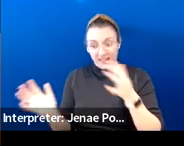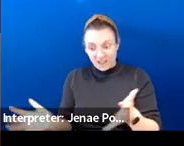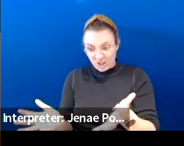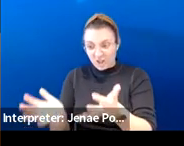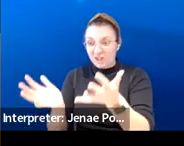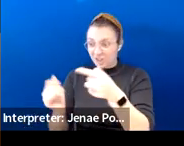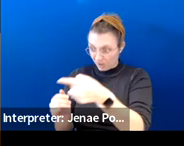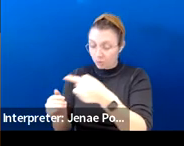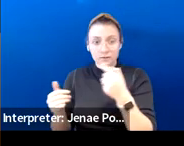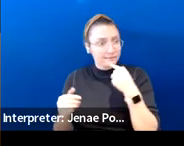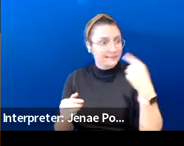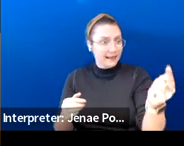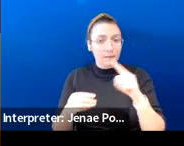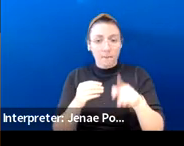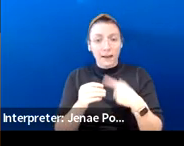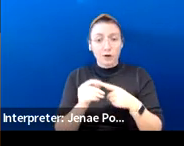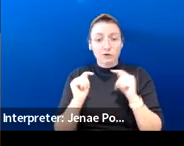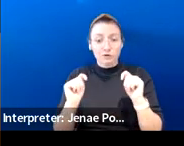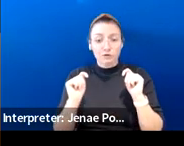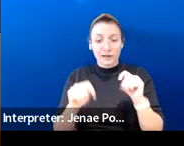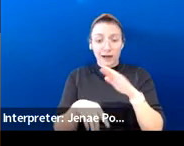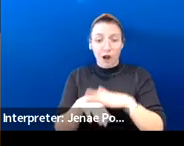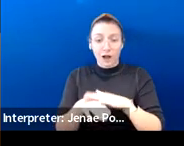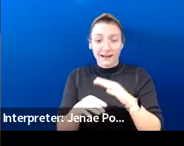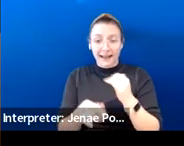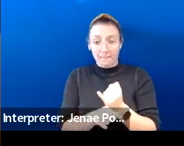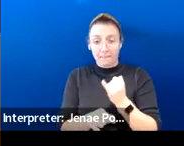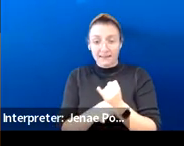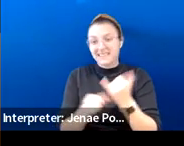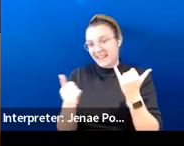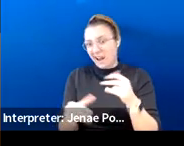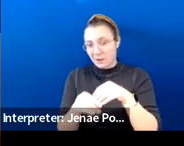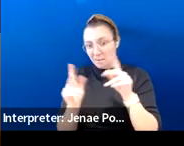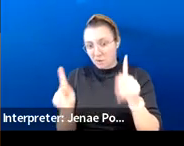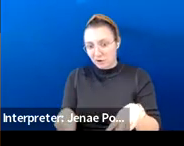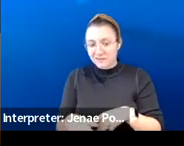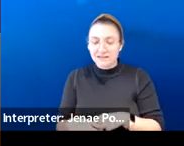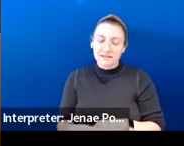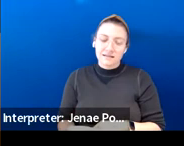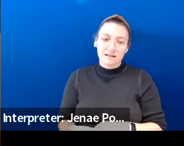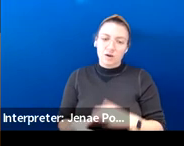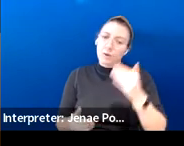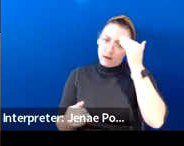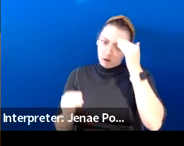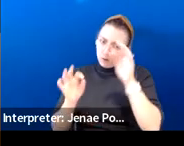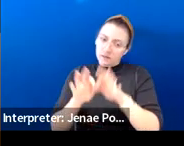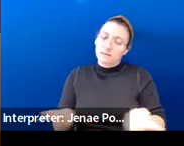you know, about the children on campus, especially not our in-person You know, this is important, especially when,